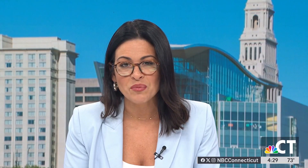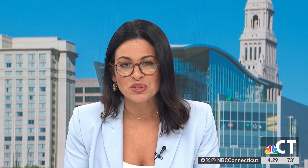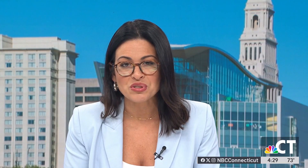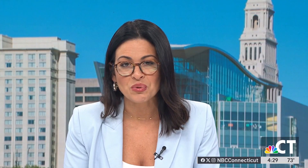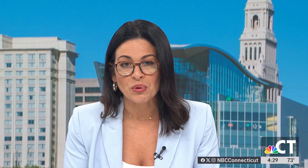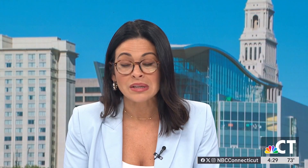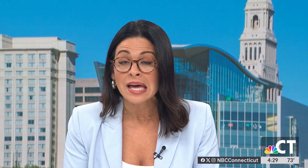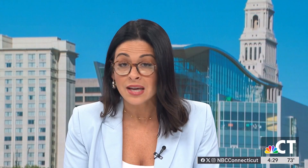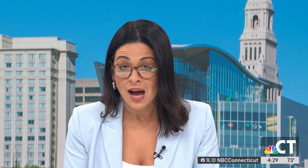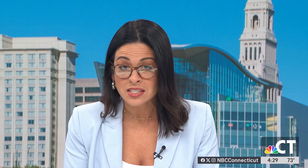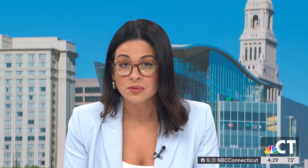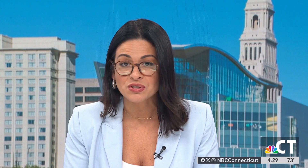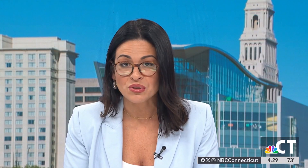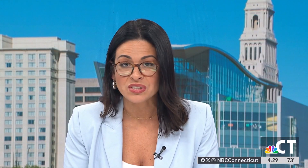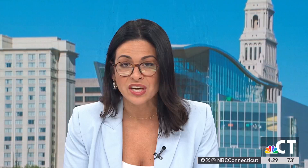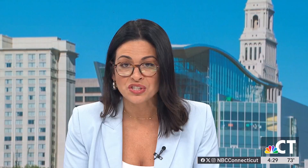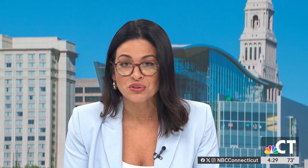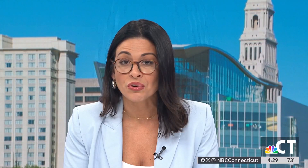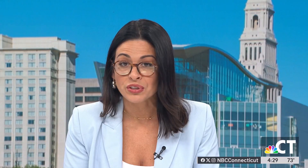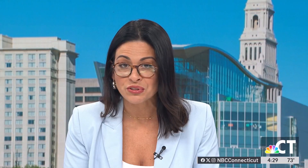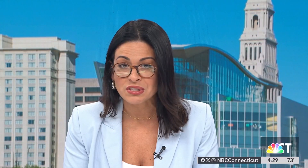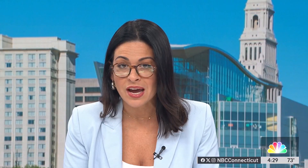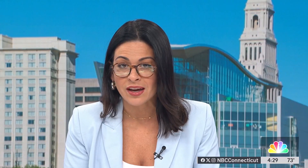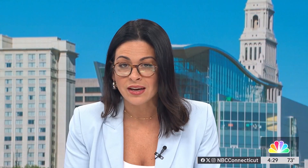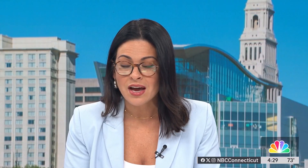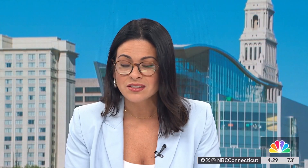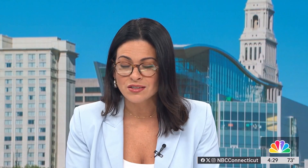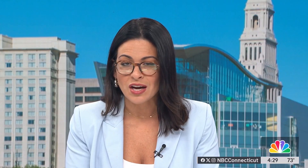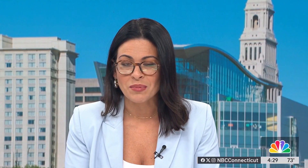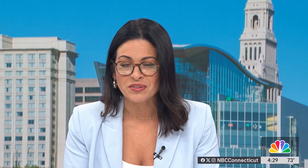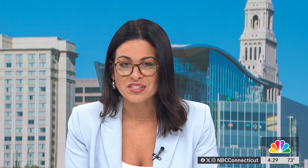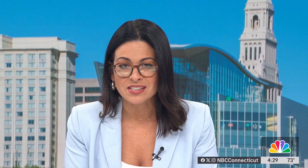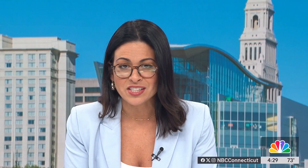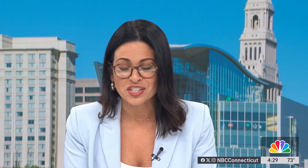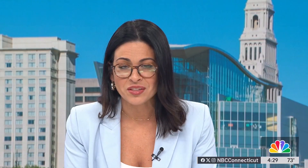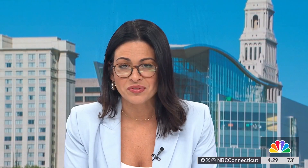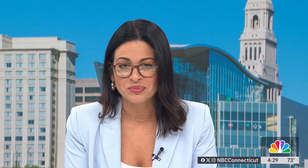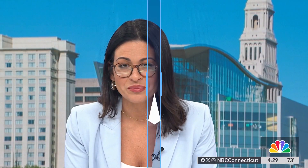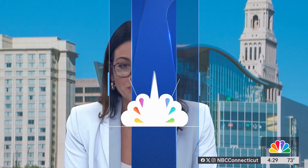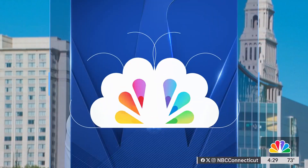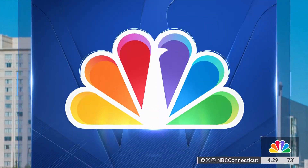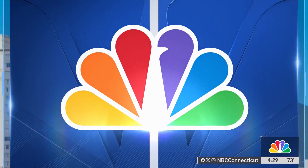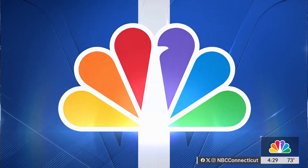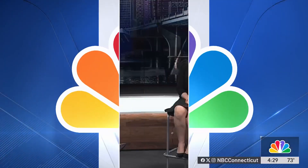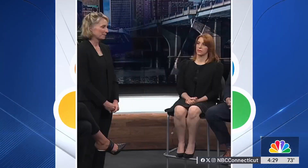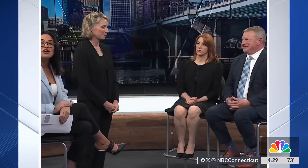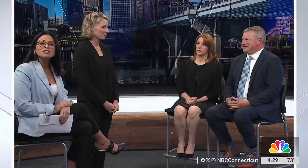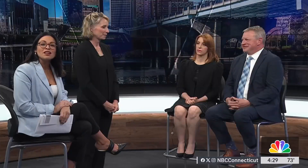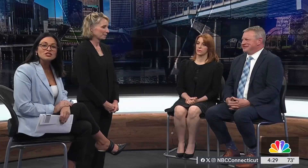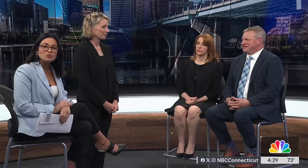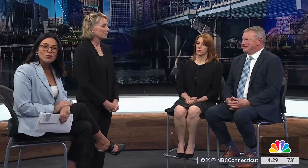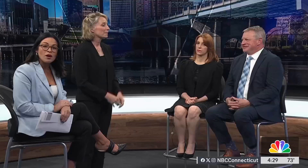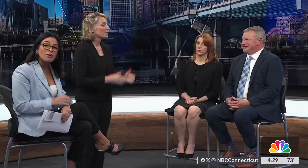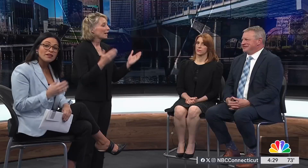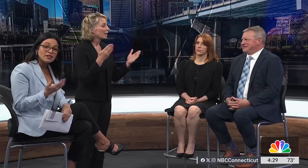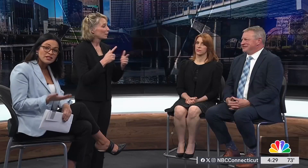part of a wider initiative called Lost in Translation. I sat down with the school and the